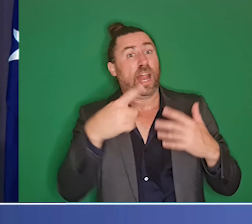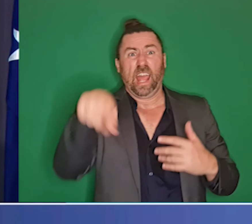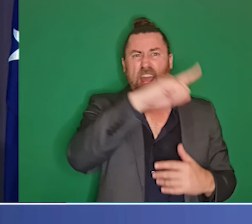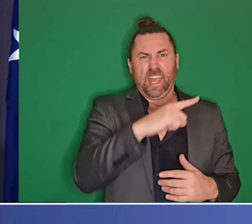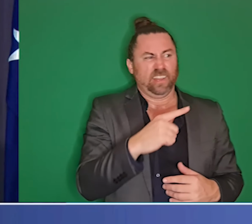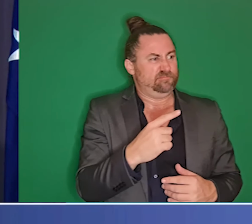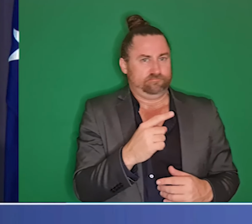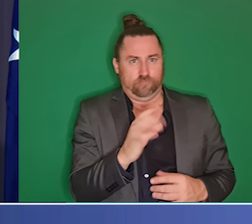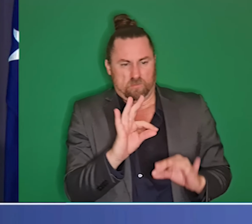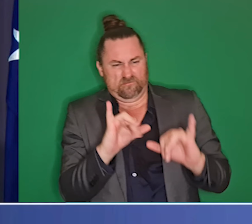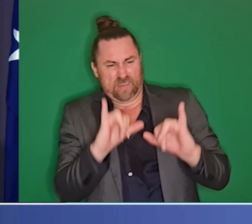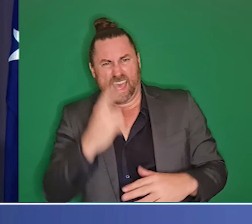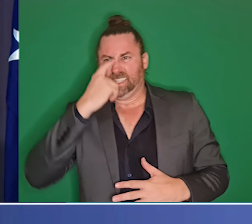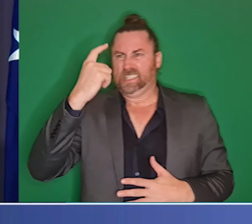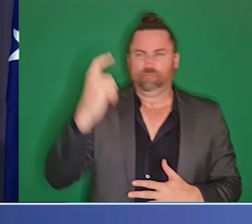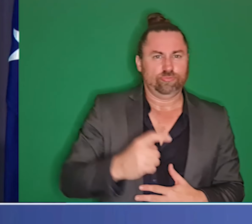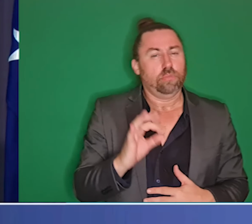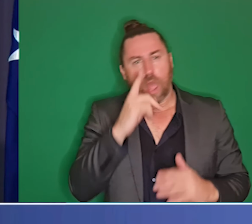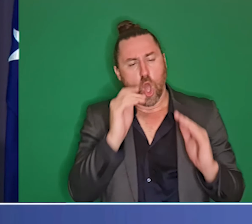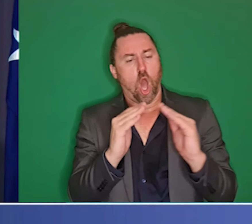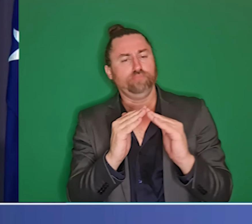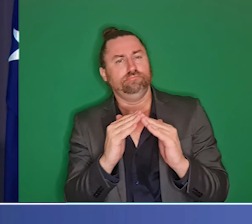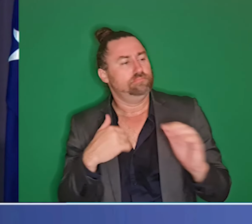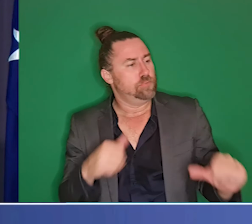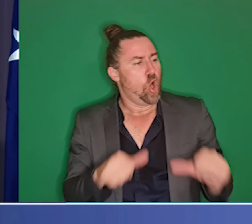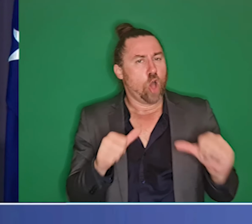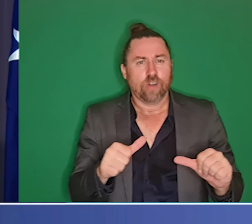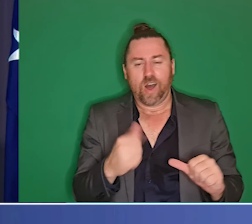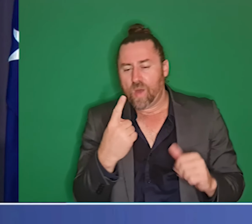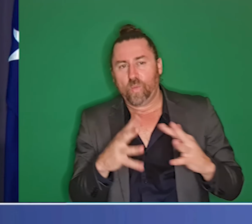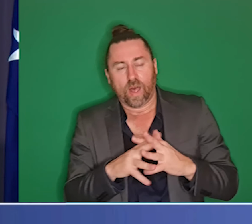and can be cared for at home. Those that are going to hospital, that is a challenge,